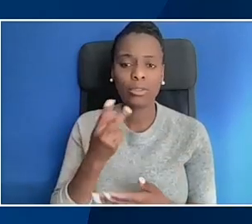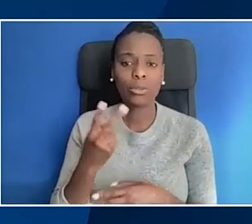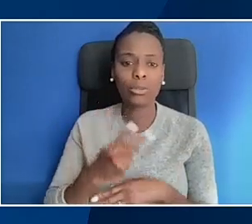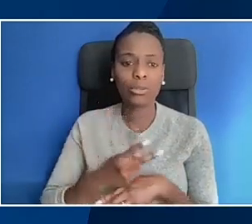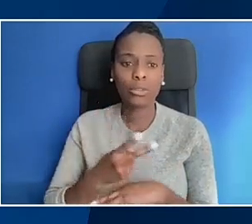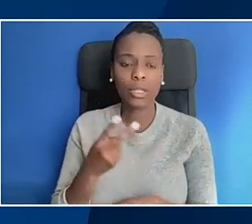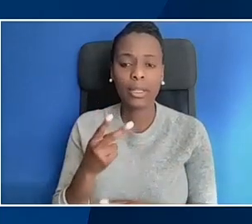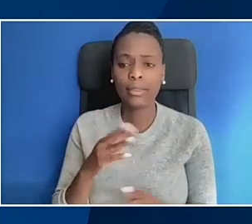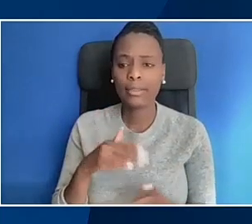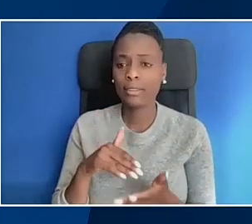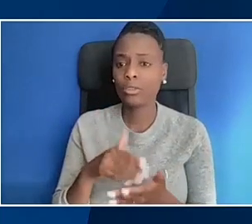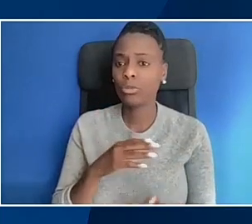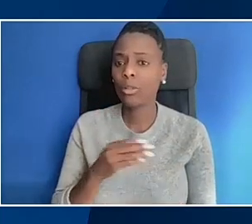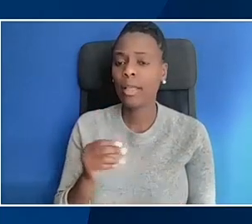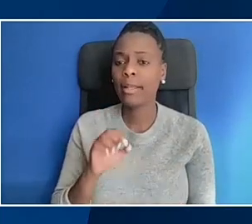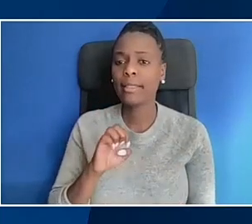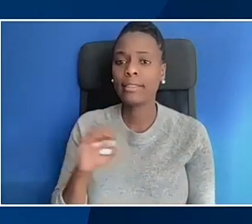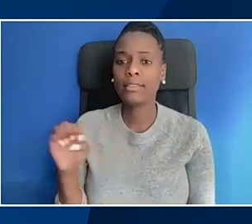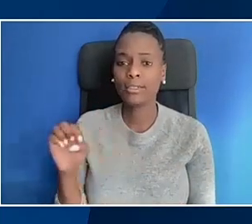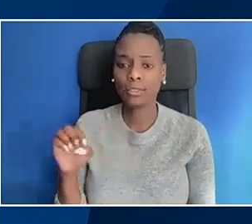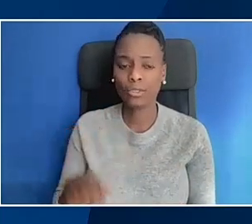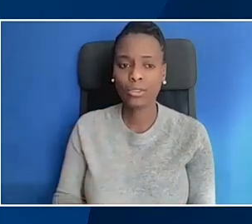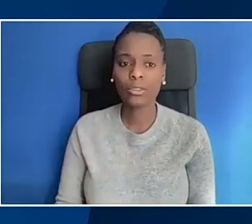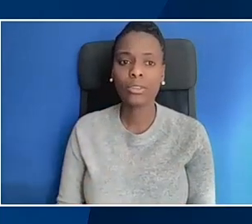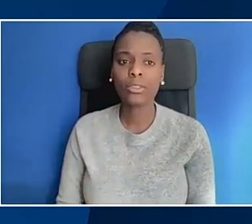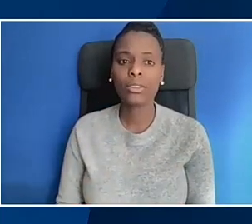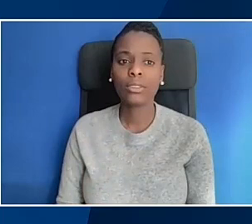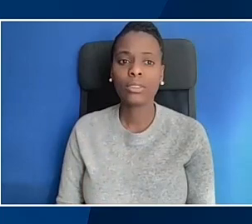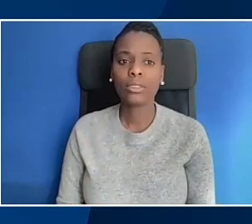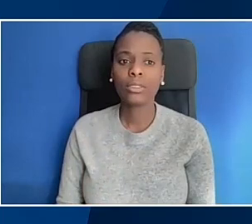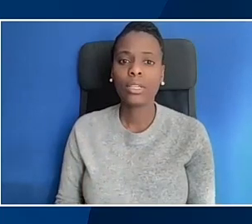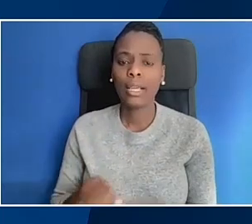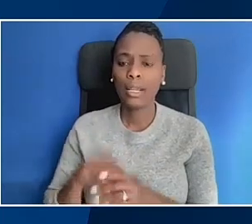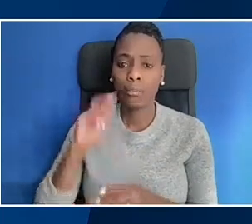in, you know, political terrain that may